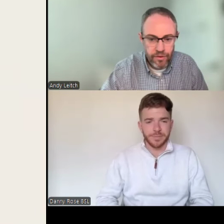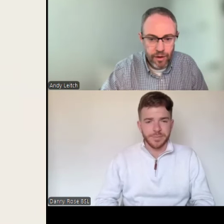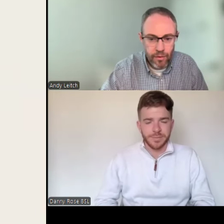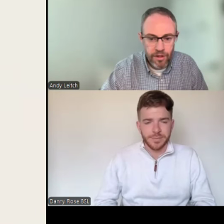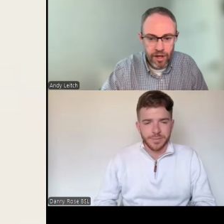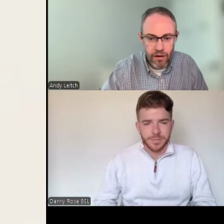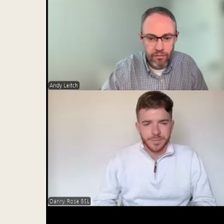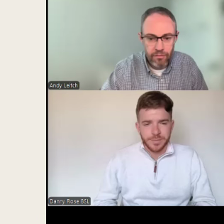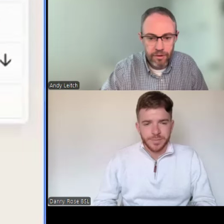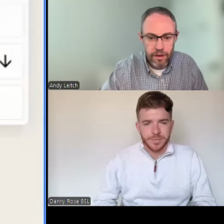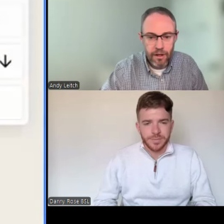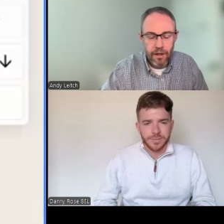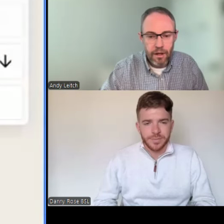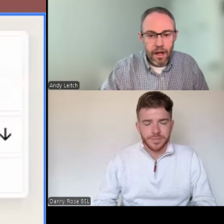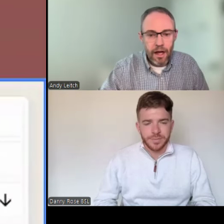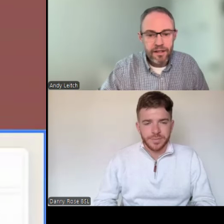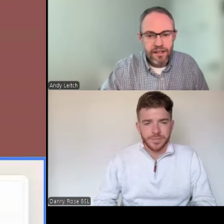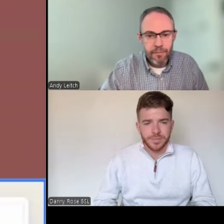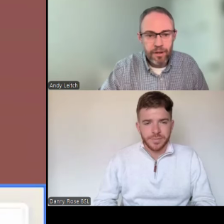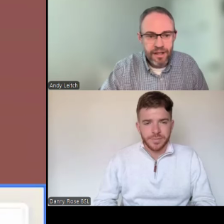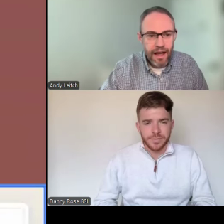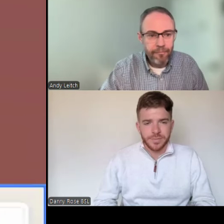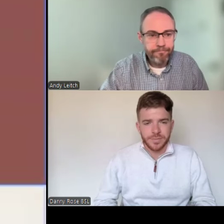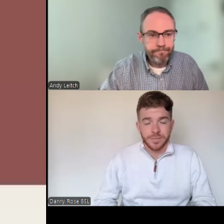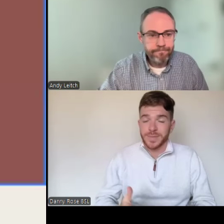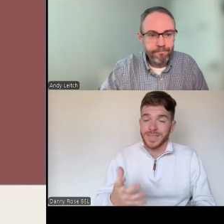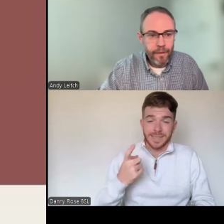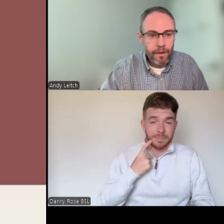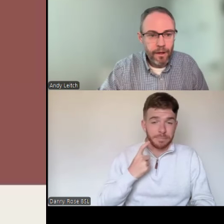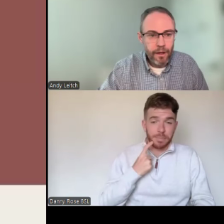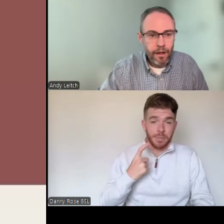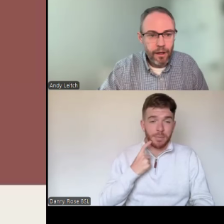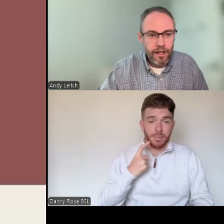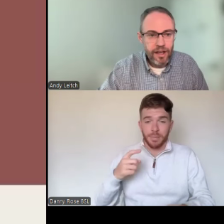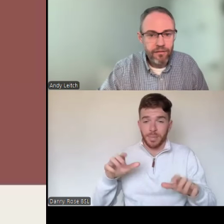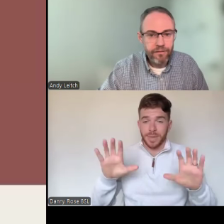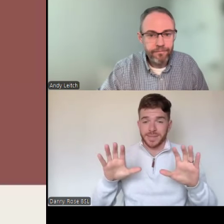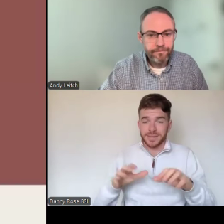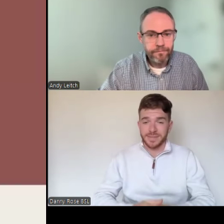to where I want it to go. It's as simple as that, click Save.